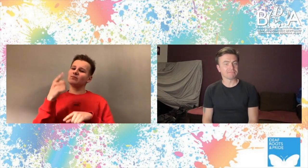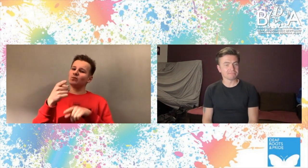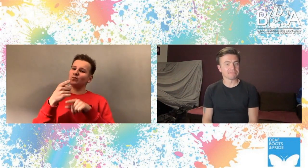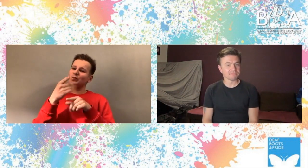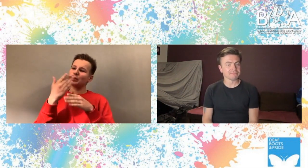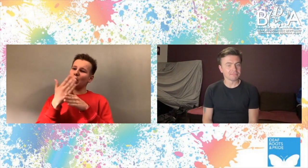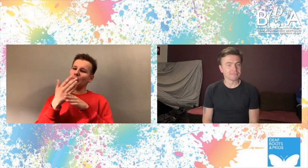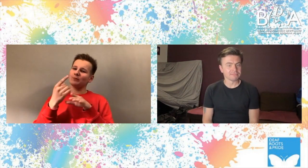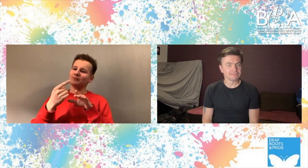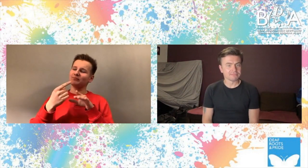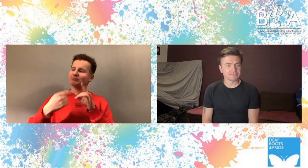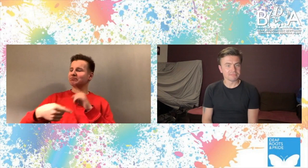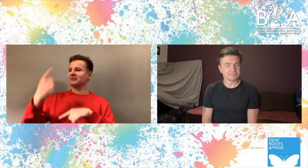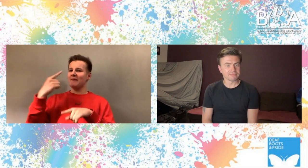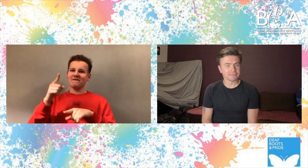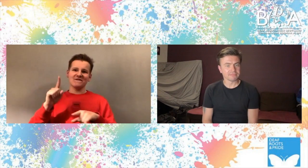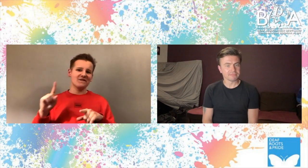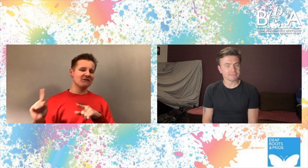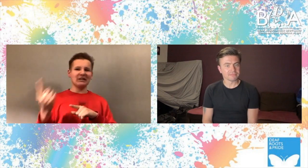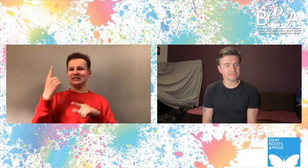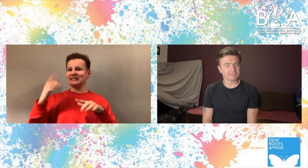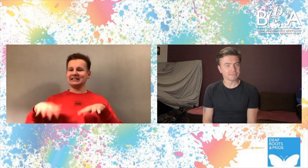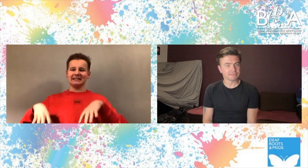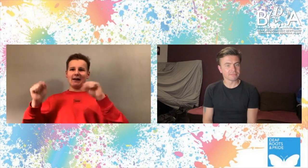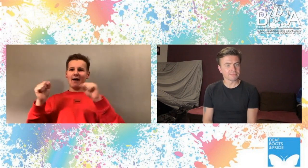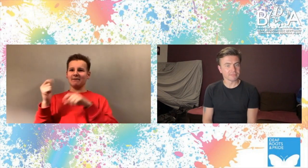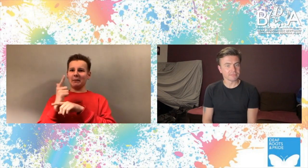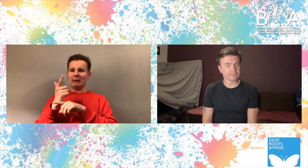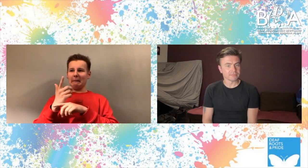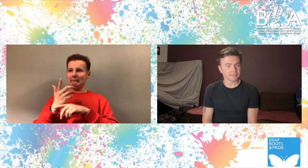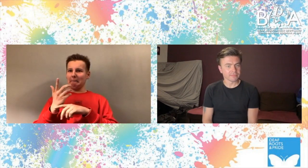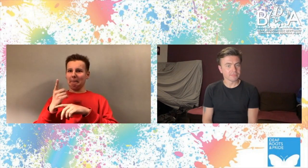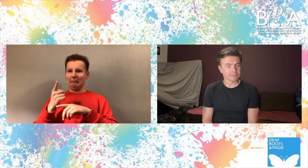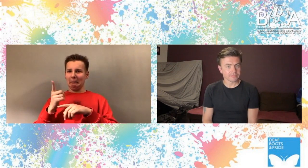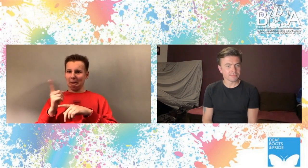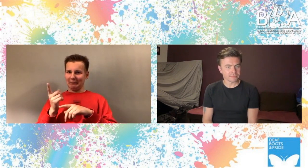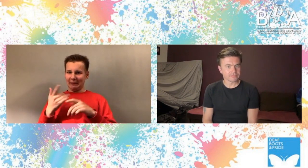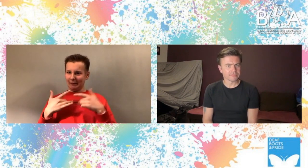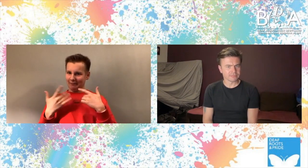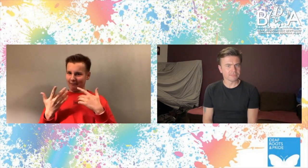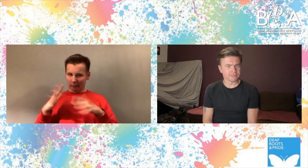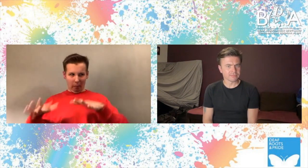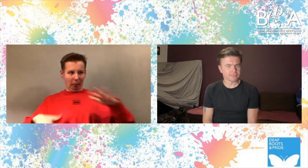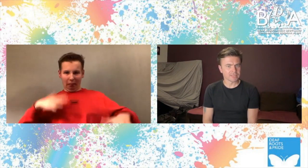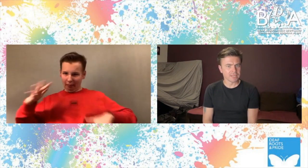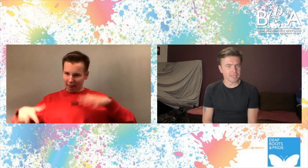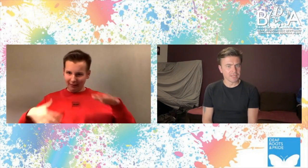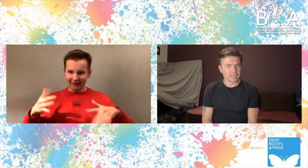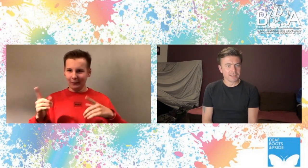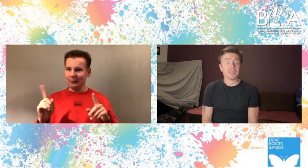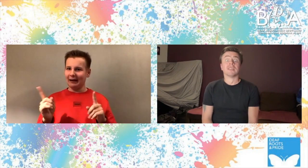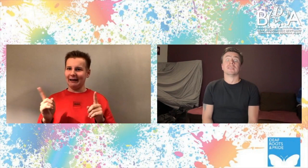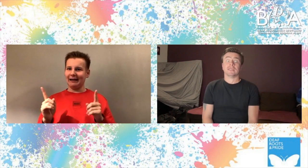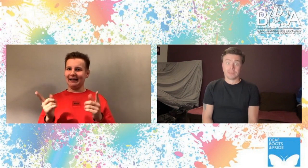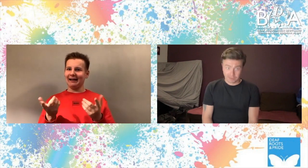That’s so good. When you first started filmmaking, how did it feel? On the first